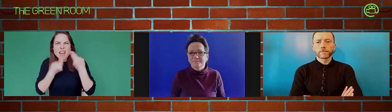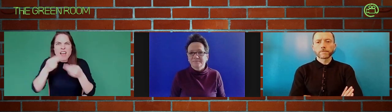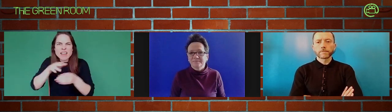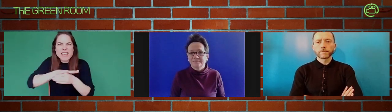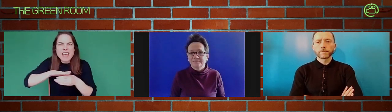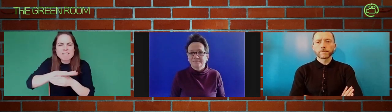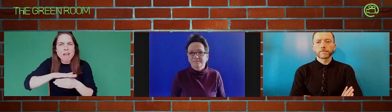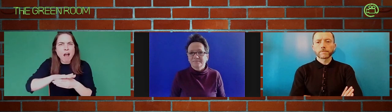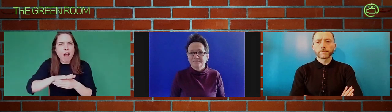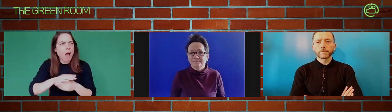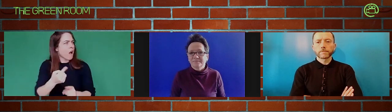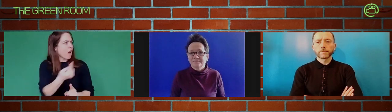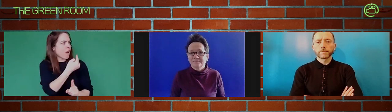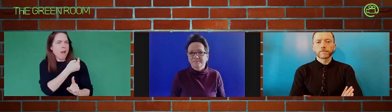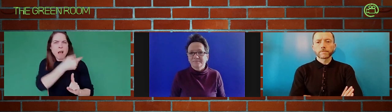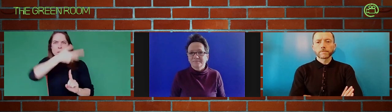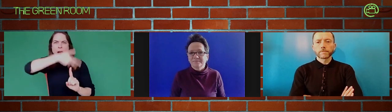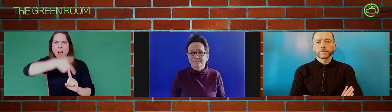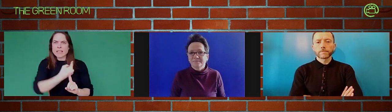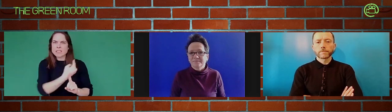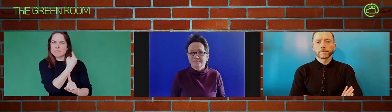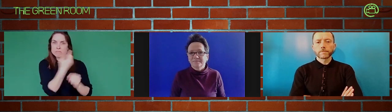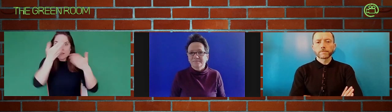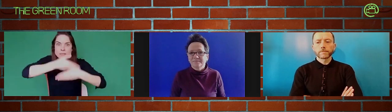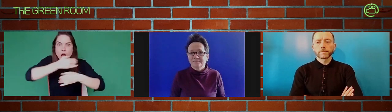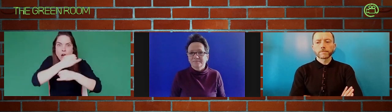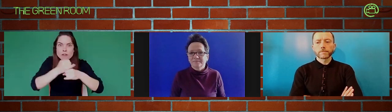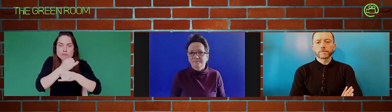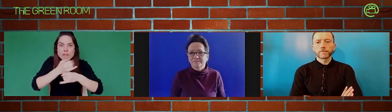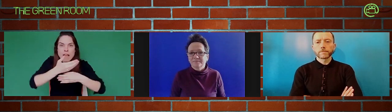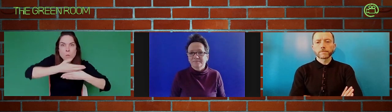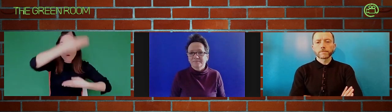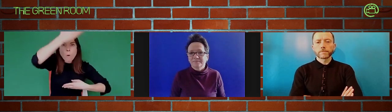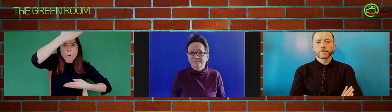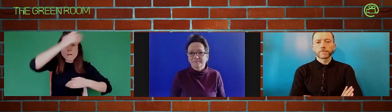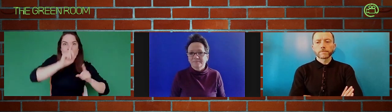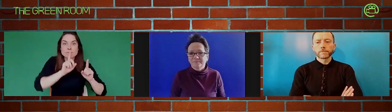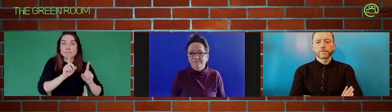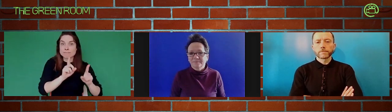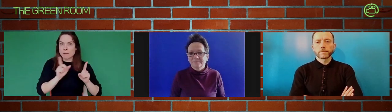I have a lovely big cup of tea in my favorite mustard yellow mug and